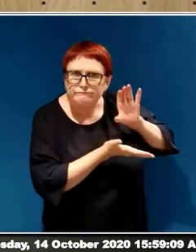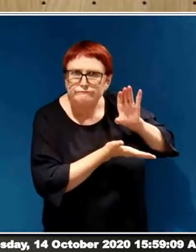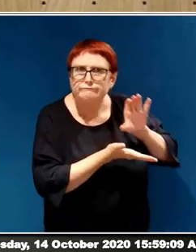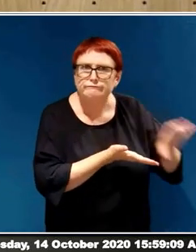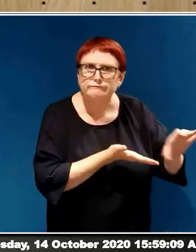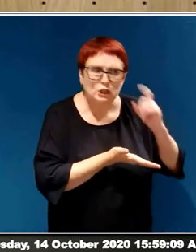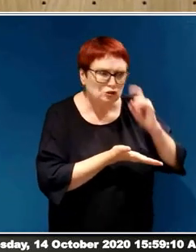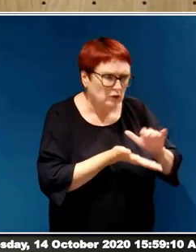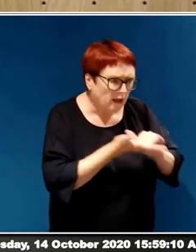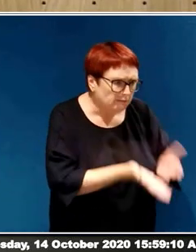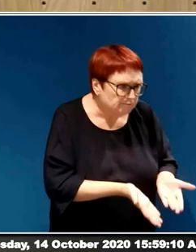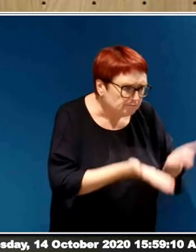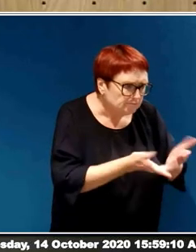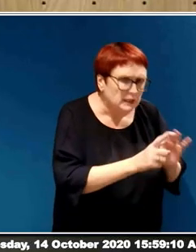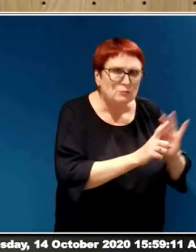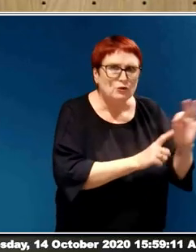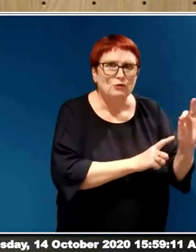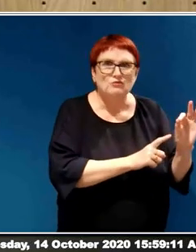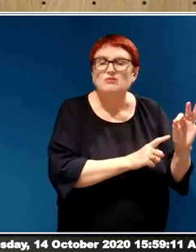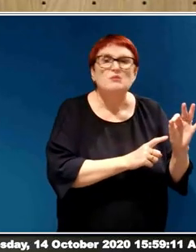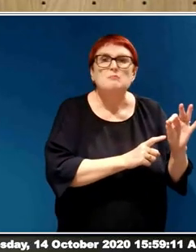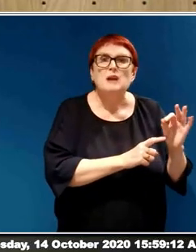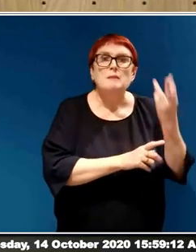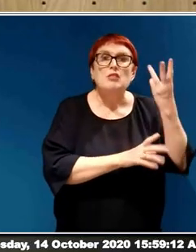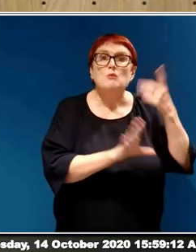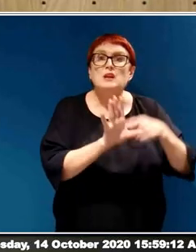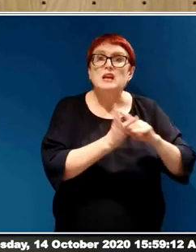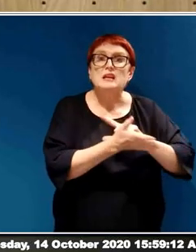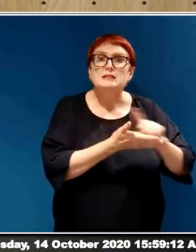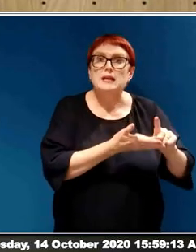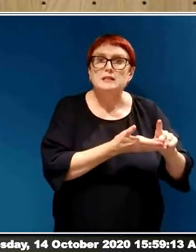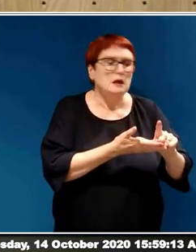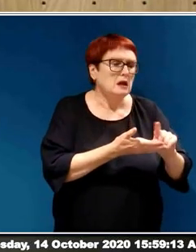years down the track their focus might turn to their literacy results, and so